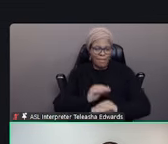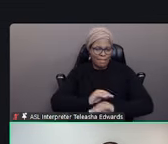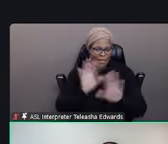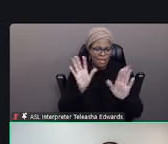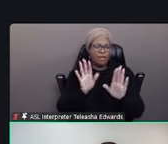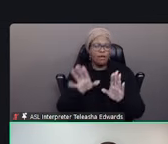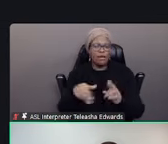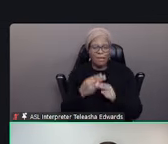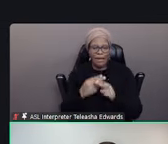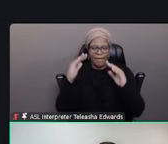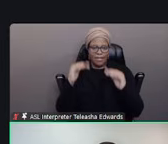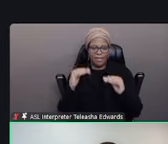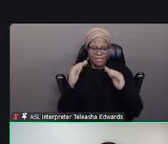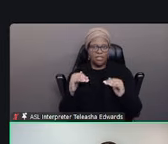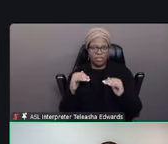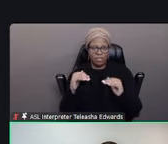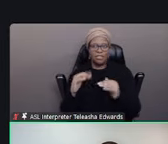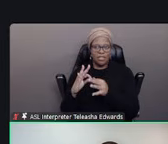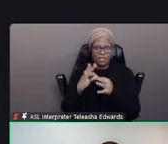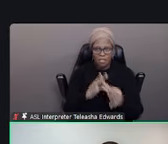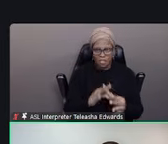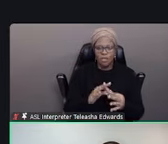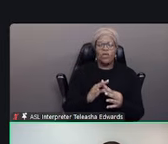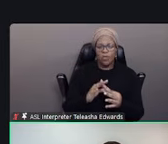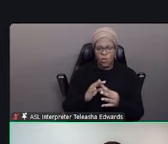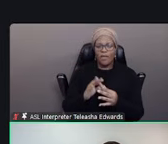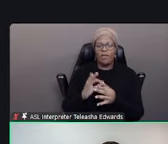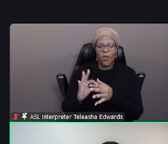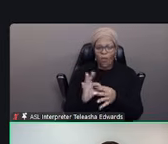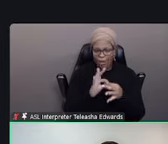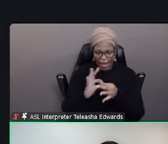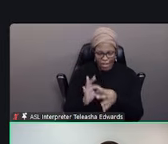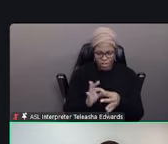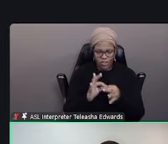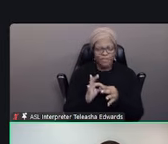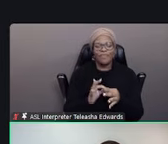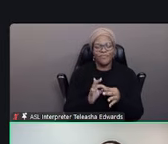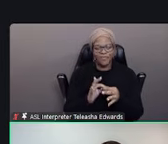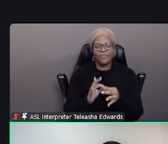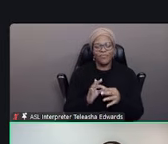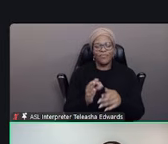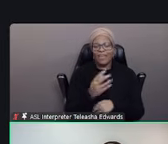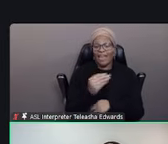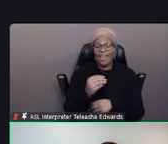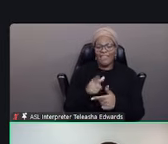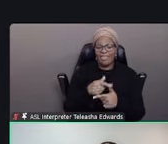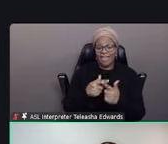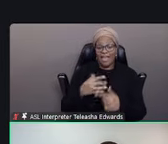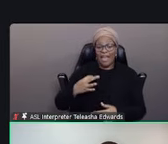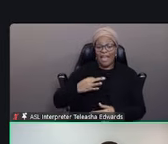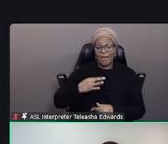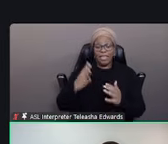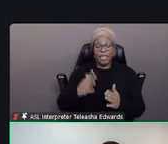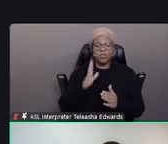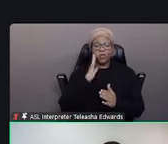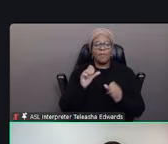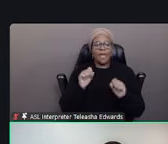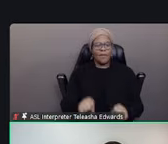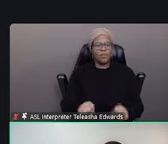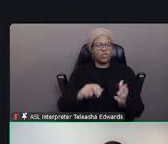around coordination. Um, and then the applicants will be able to define kind of how they expect to